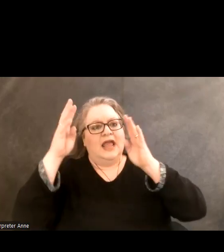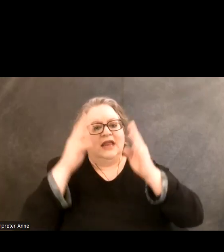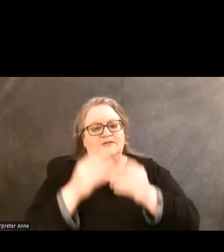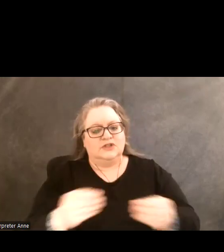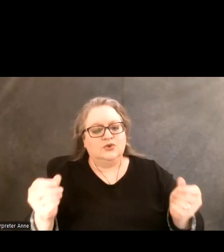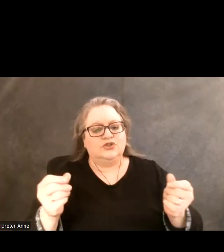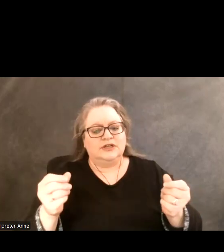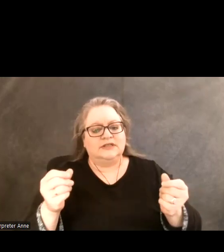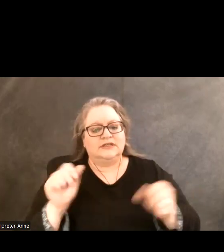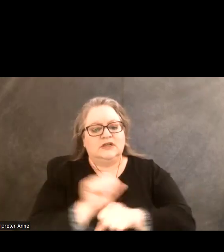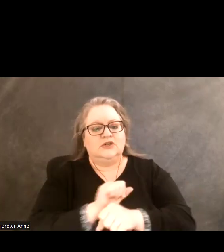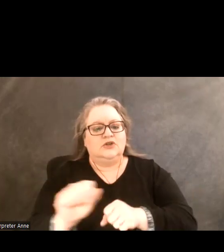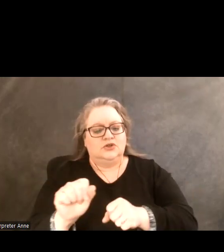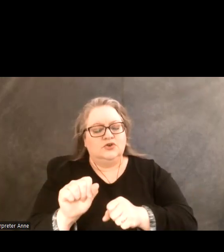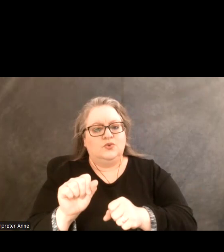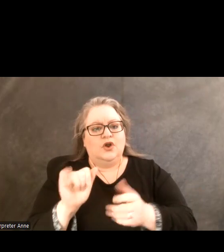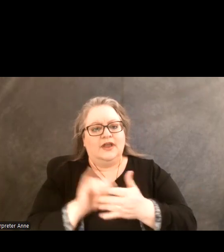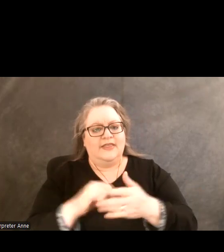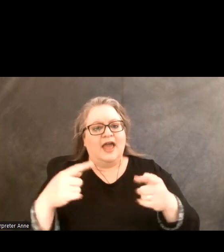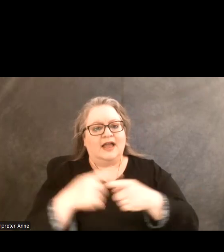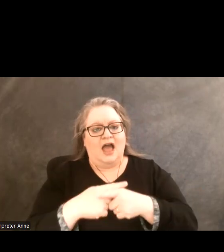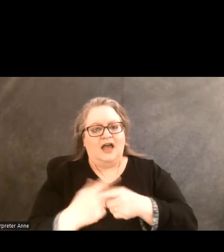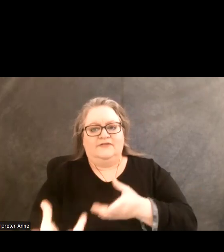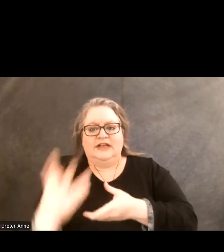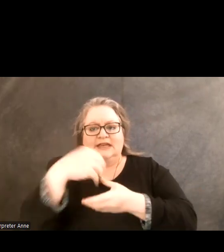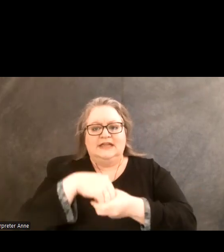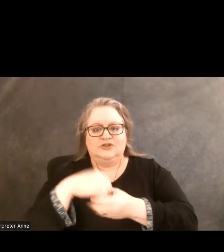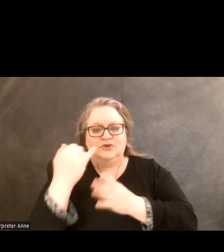to work that conflict into the art, and to embrace that